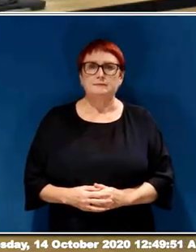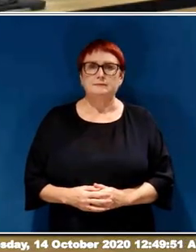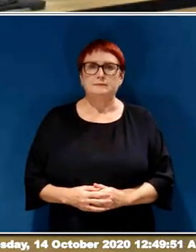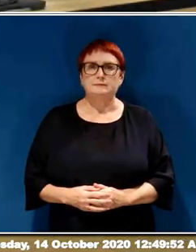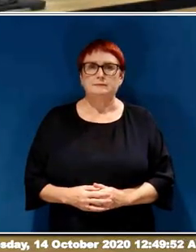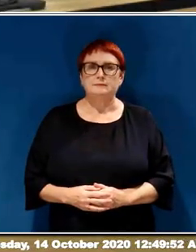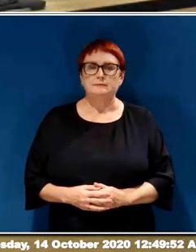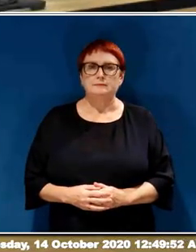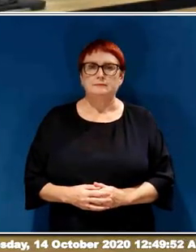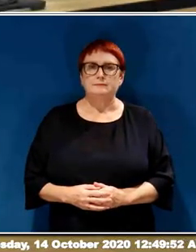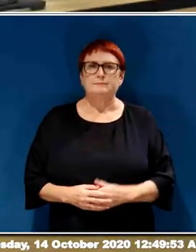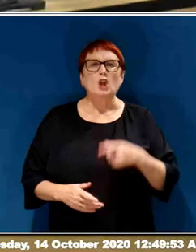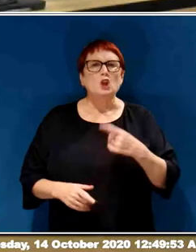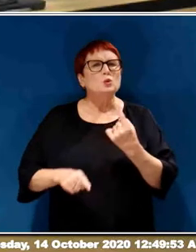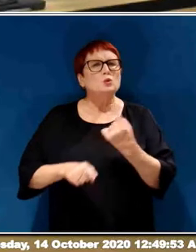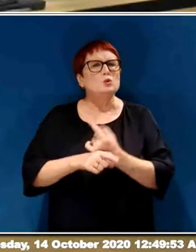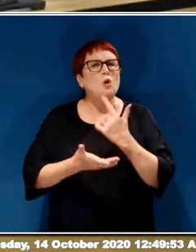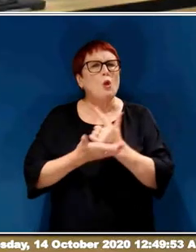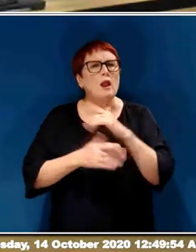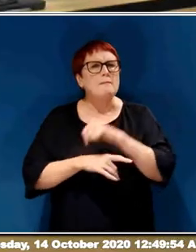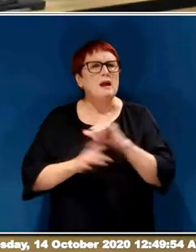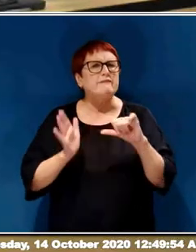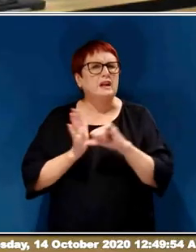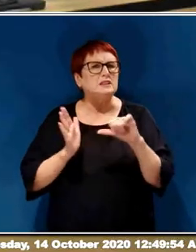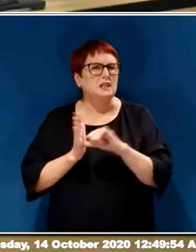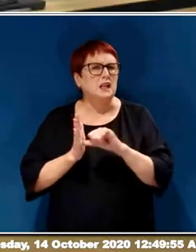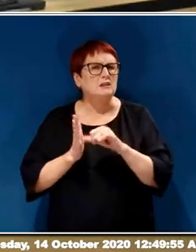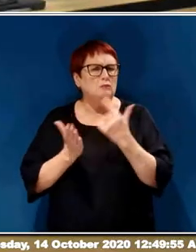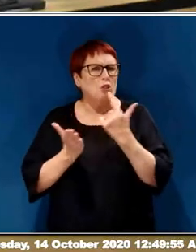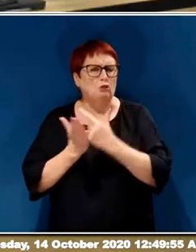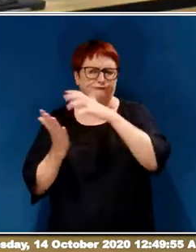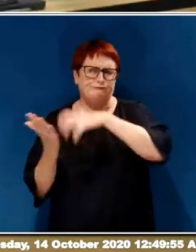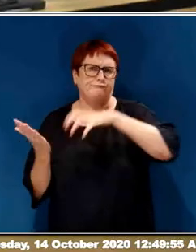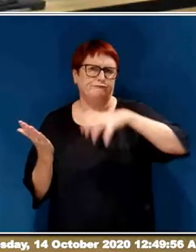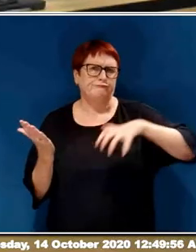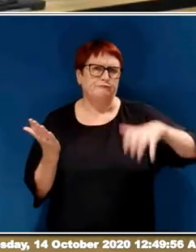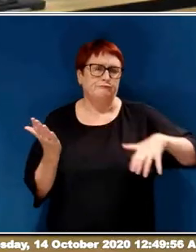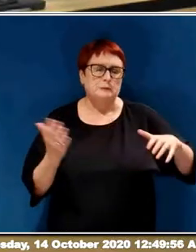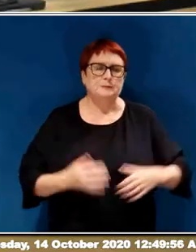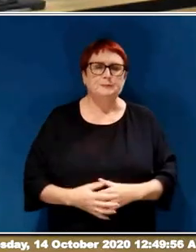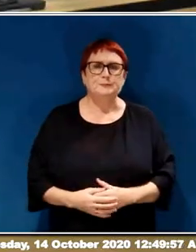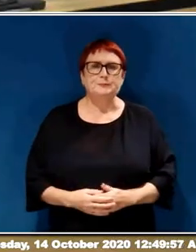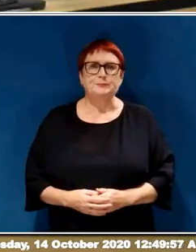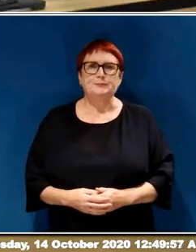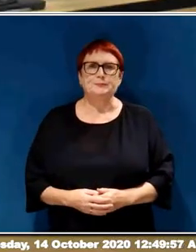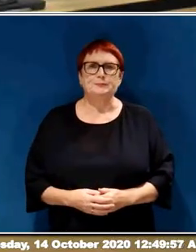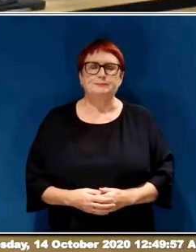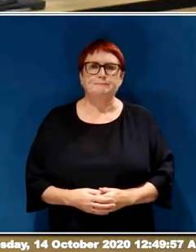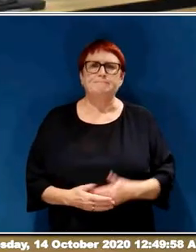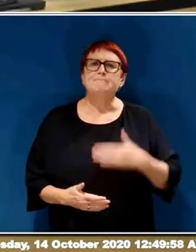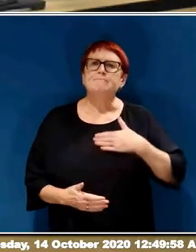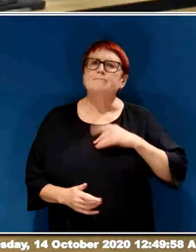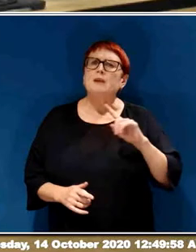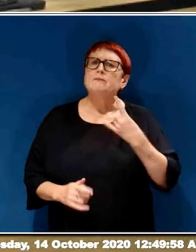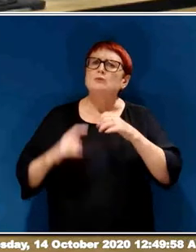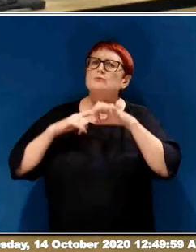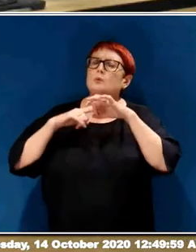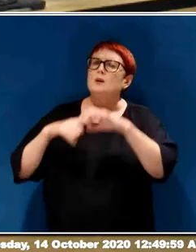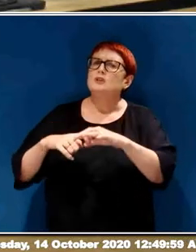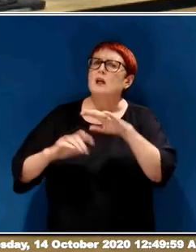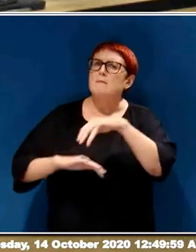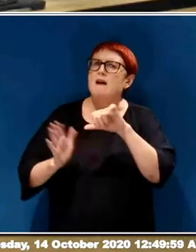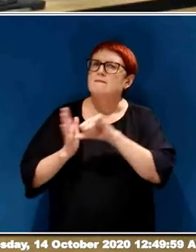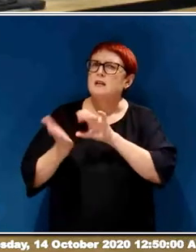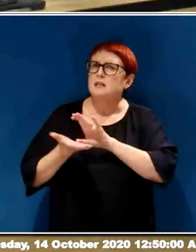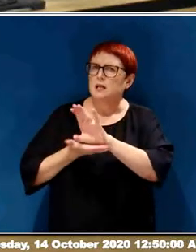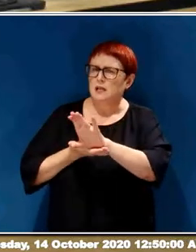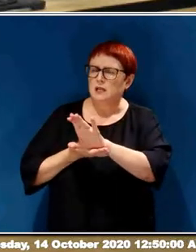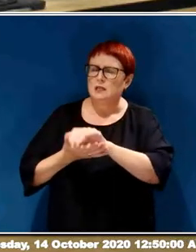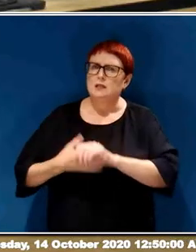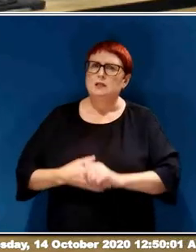What I want to start with in that topic is if you've got a funding model which